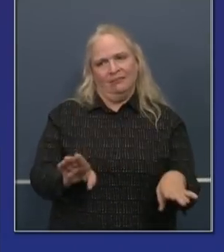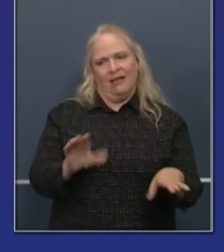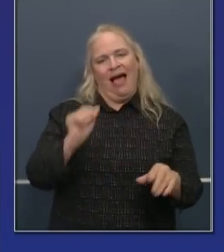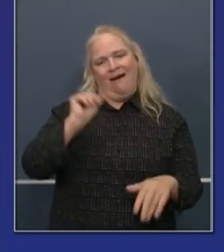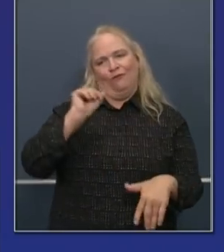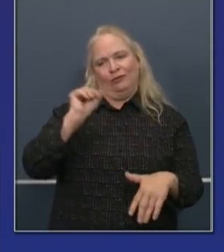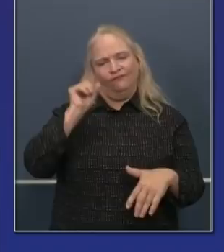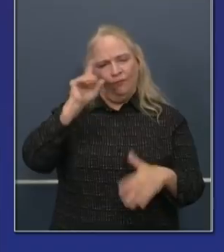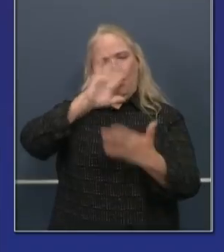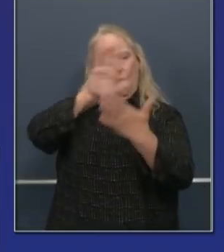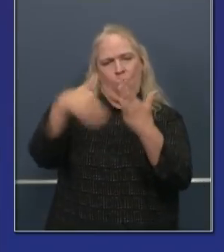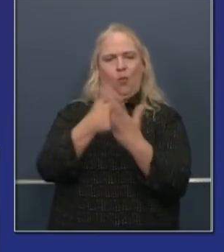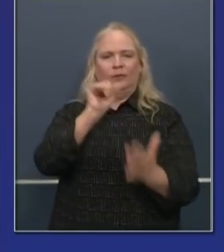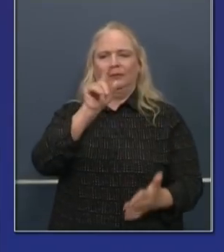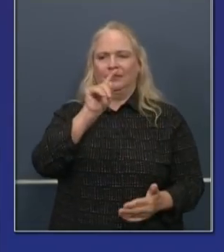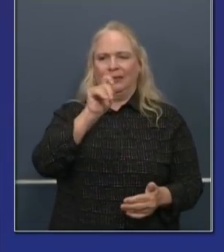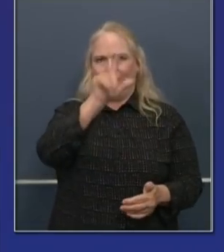THE STATE OF CALIFORNIA AND